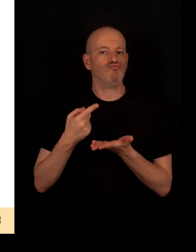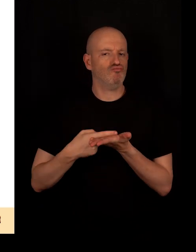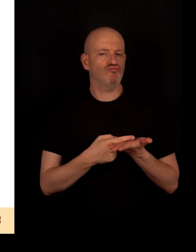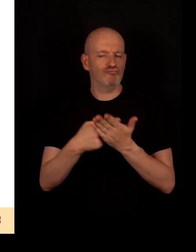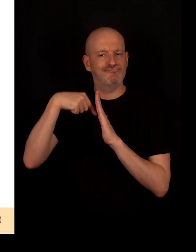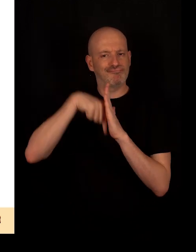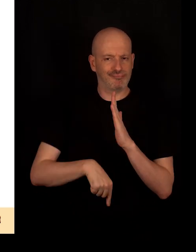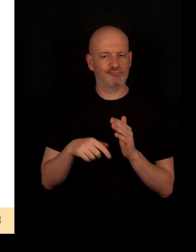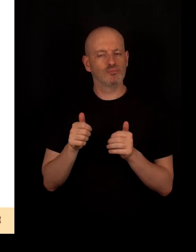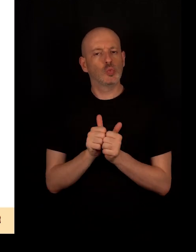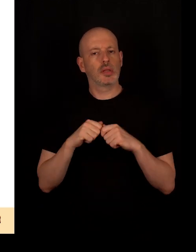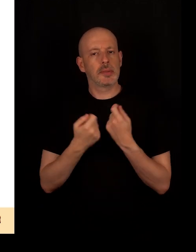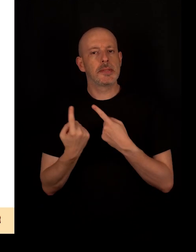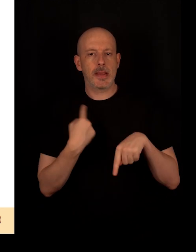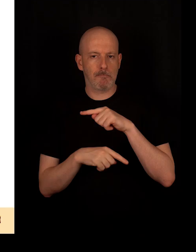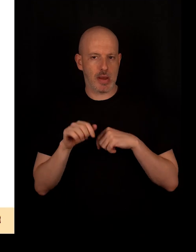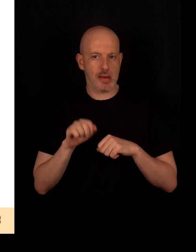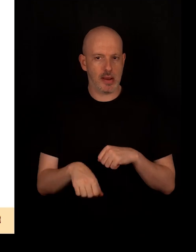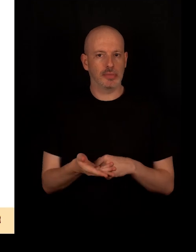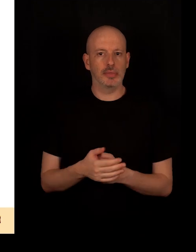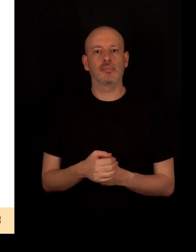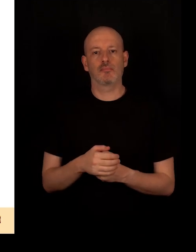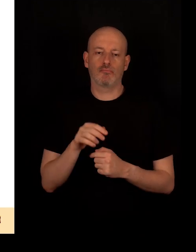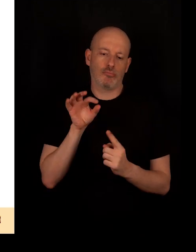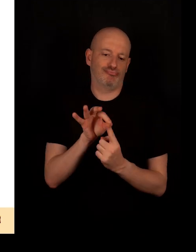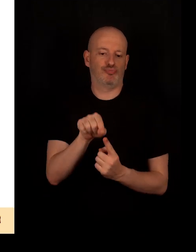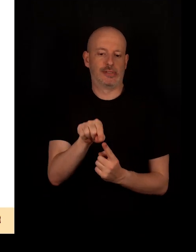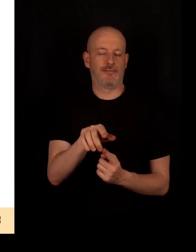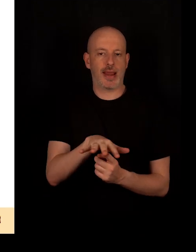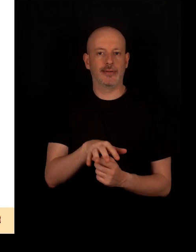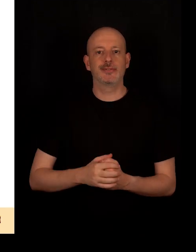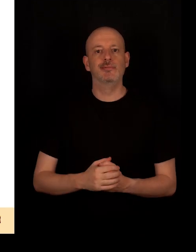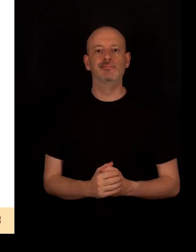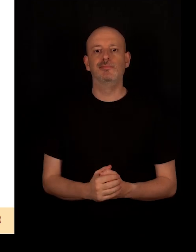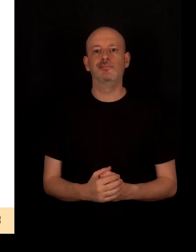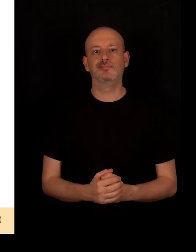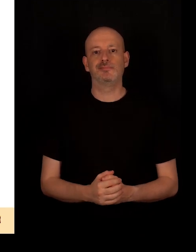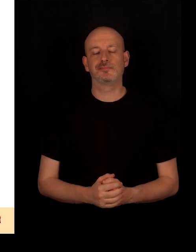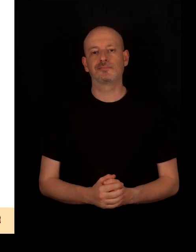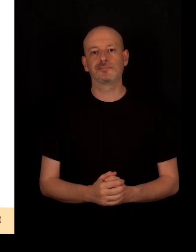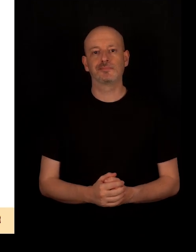But this can be discussed more deeply with our team in this specific case.